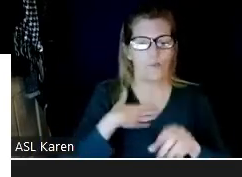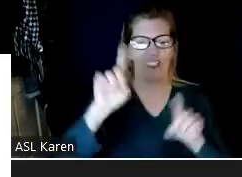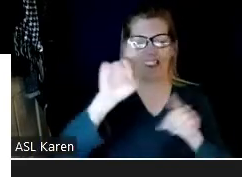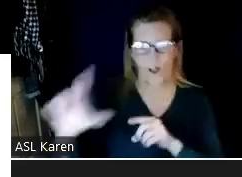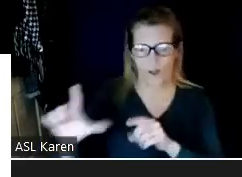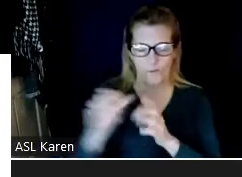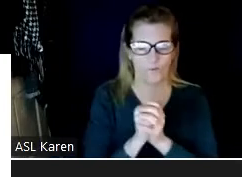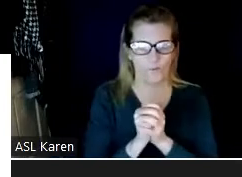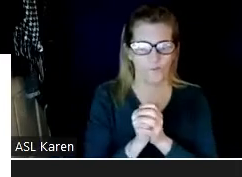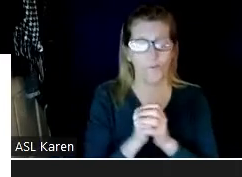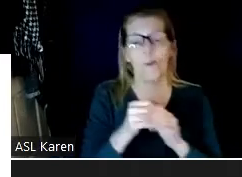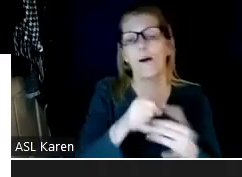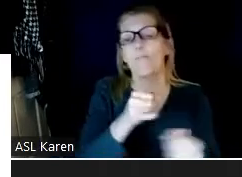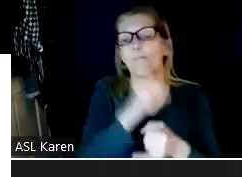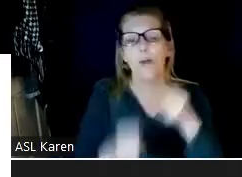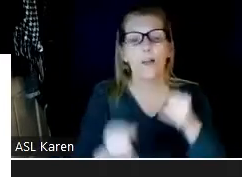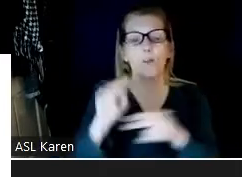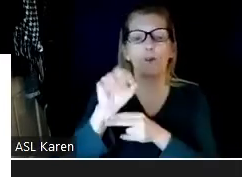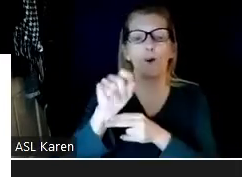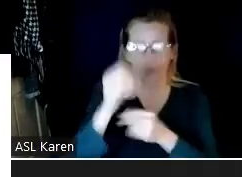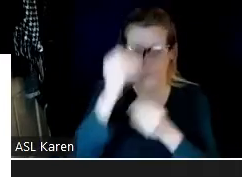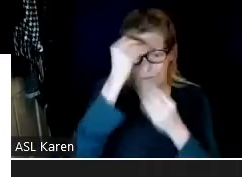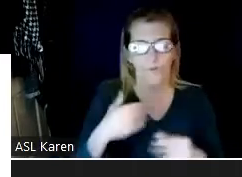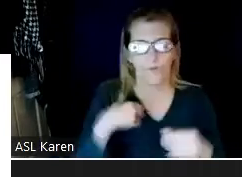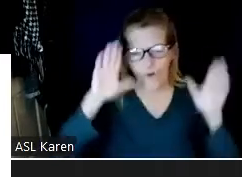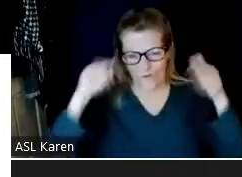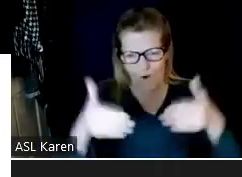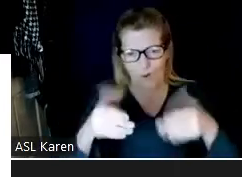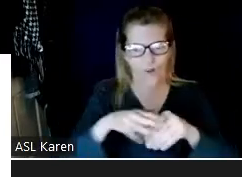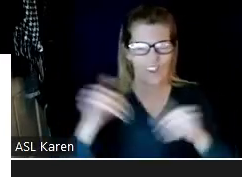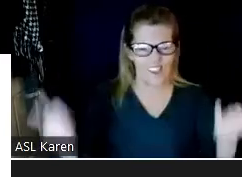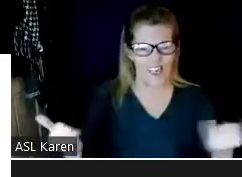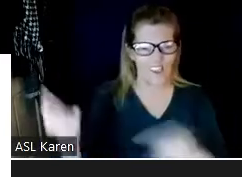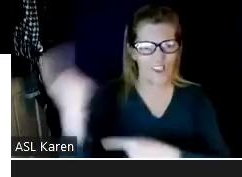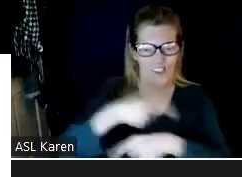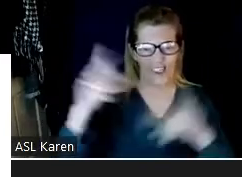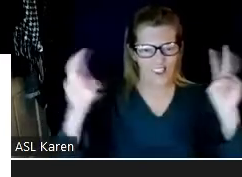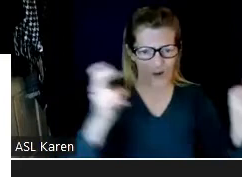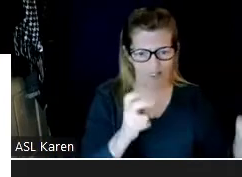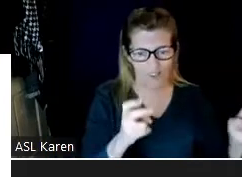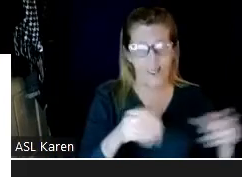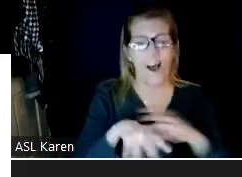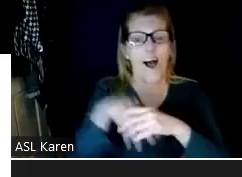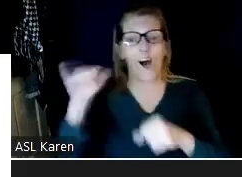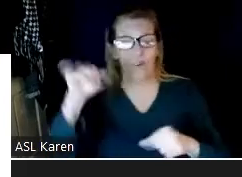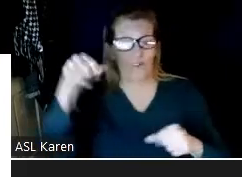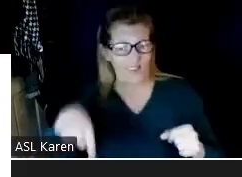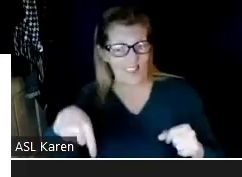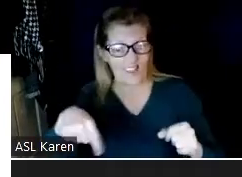15:04:11 And a final note, we'll try to remain focused on today's topics, but if there are topics outside of this that relate to the Employment Department.